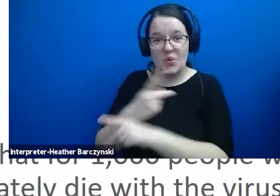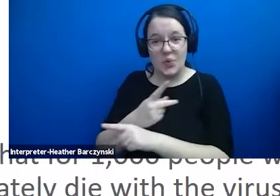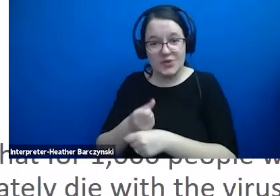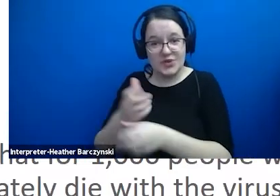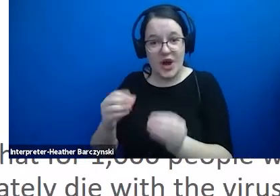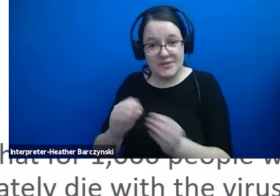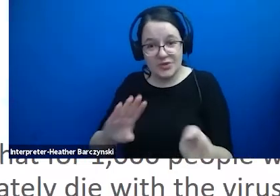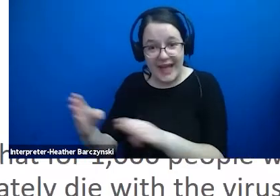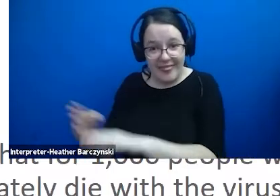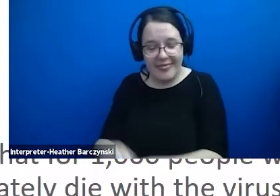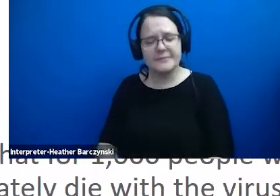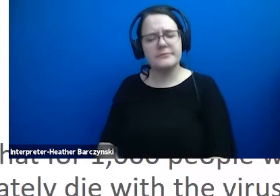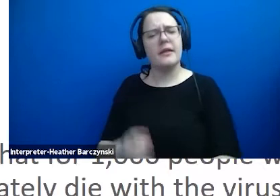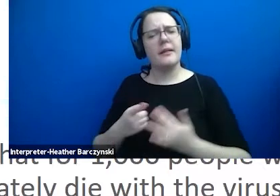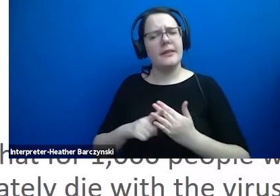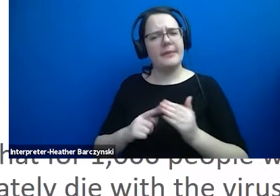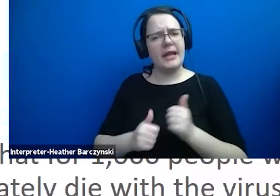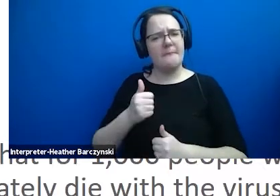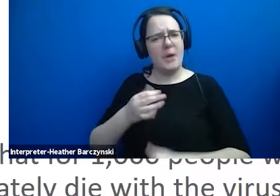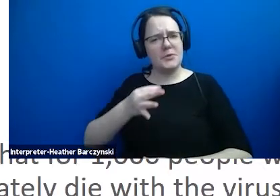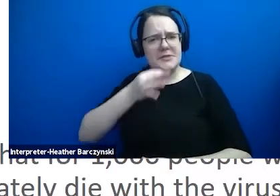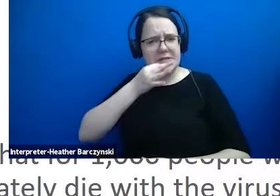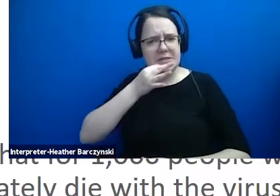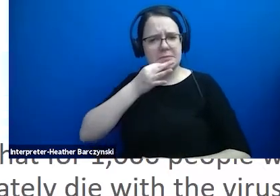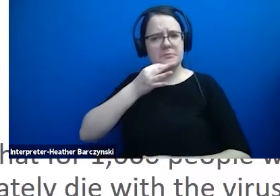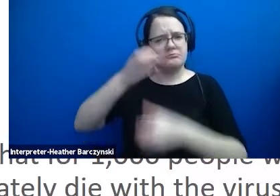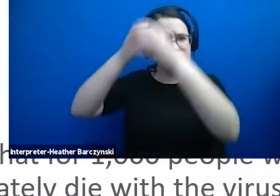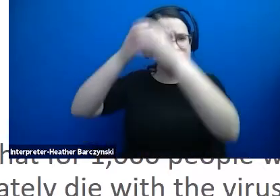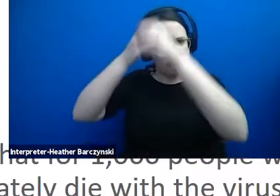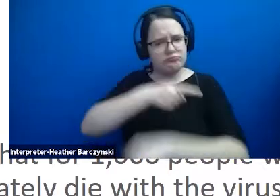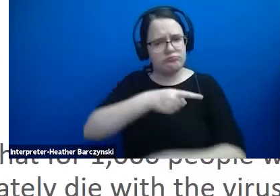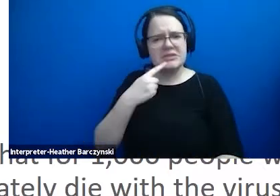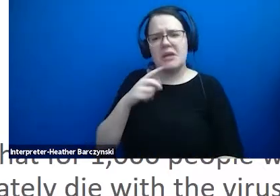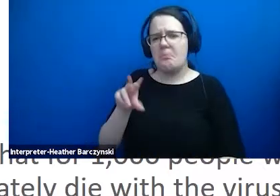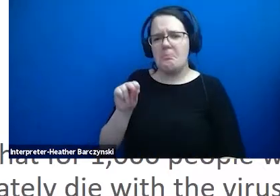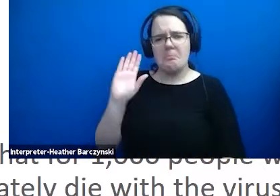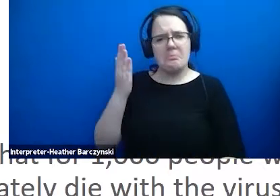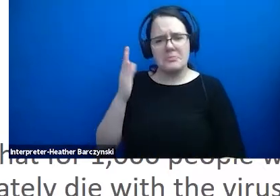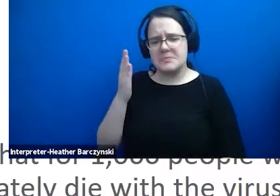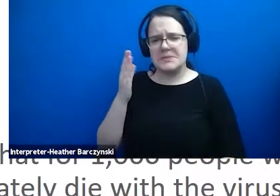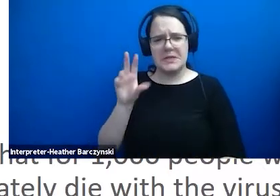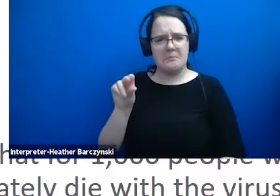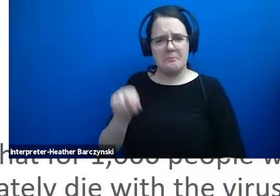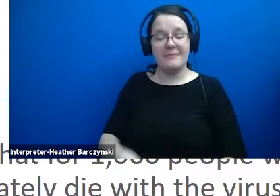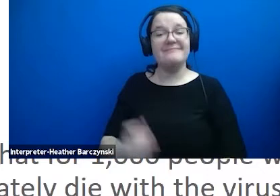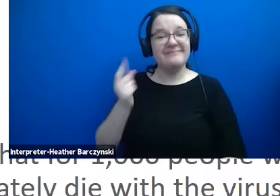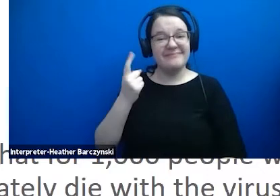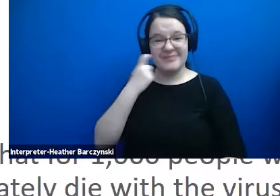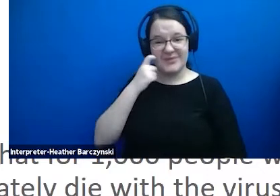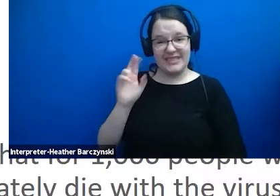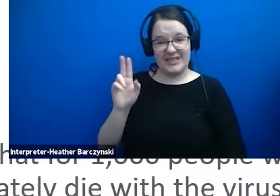were saying probably not there was no indication but just recently the uk's chief science advisor